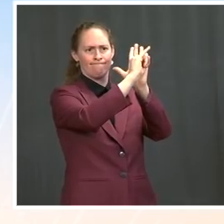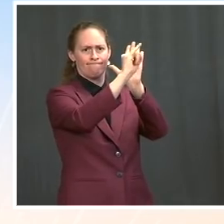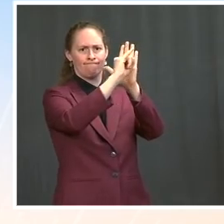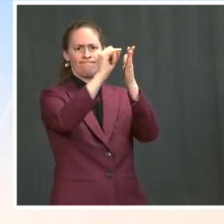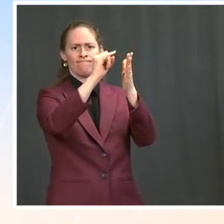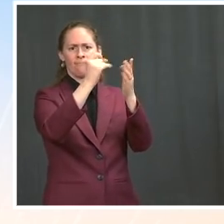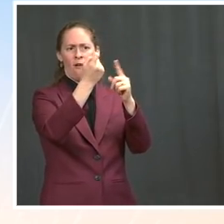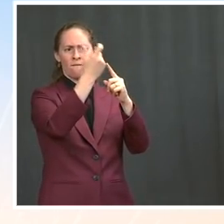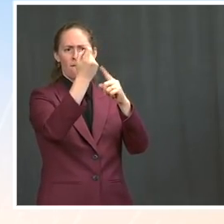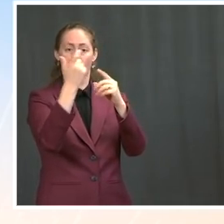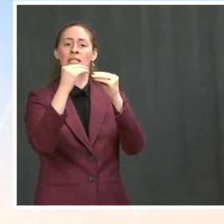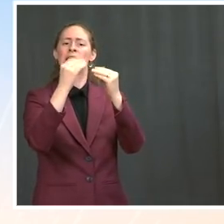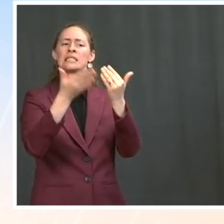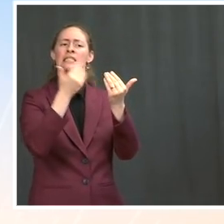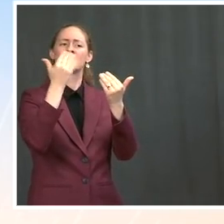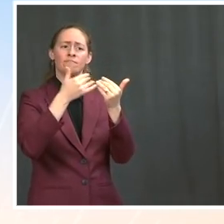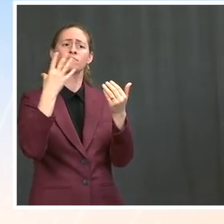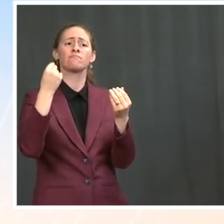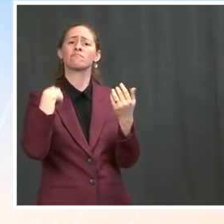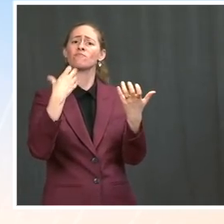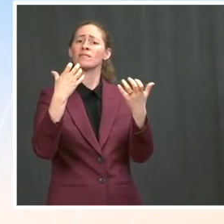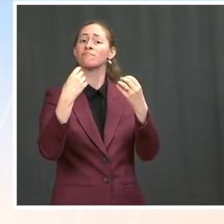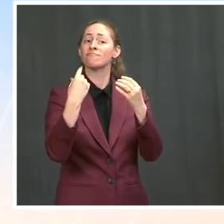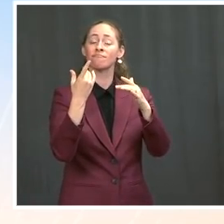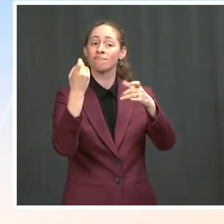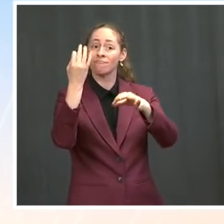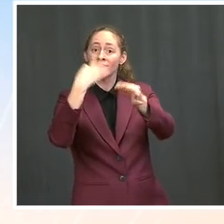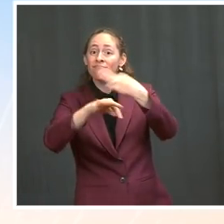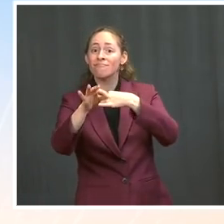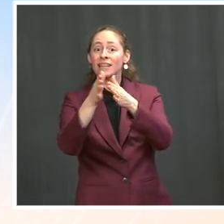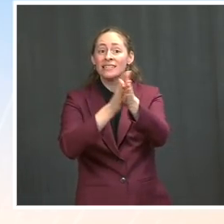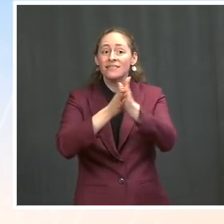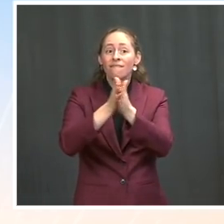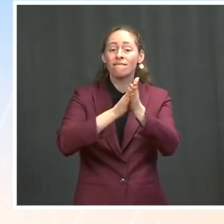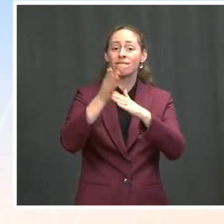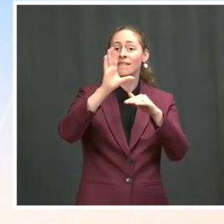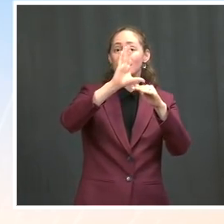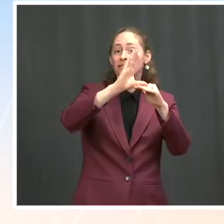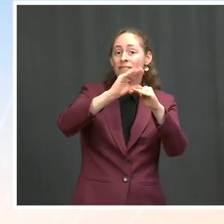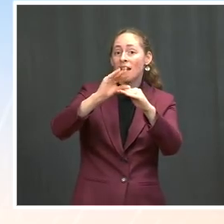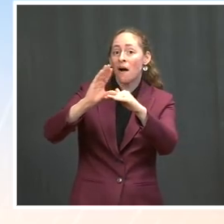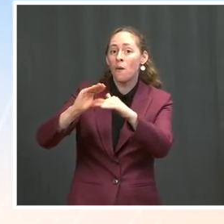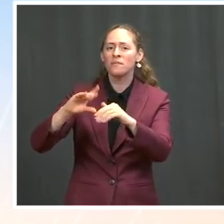Ms. Psaki: We're also incentivizing. The Press: Jen? >> Ms. Psaki: Yeah. Yeah. The Press: Sorry. Sorry about that. Ms. Psaki: Oh, it's okay.